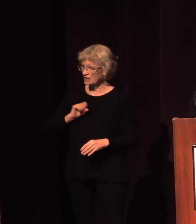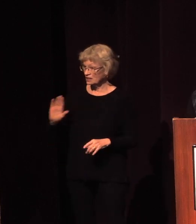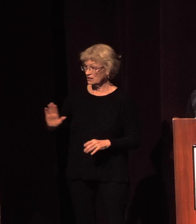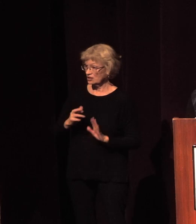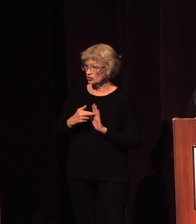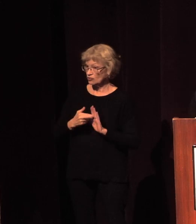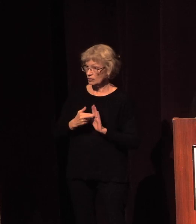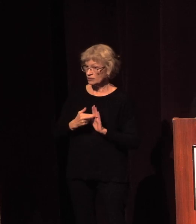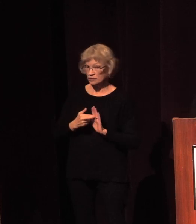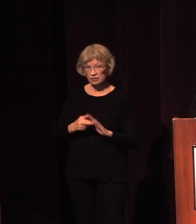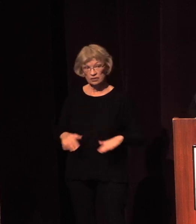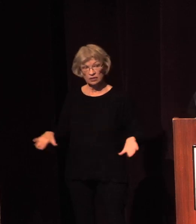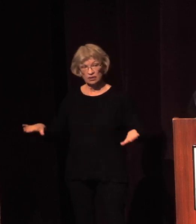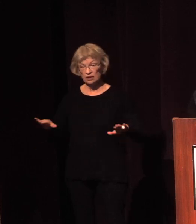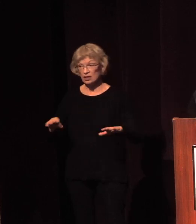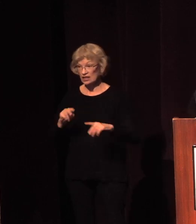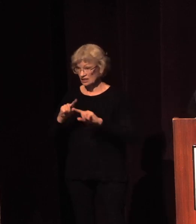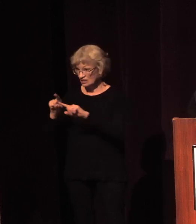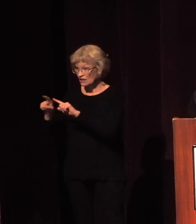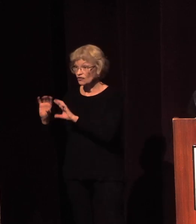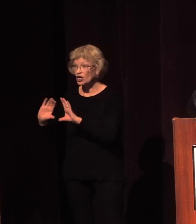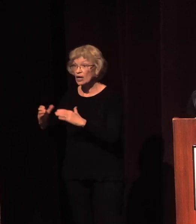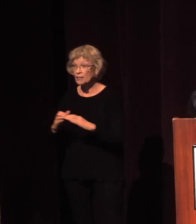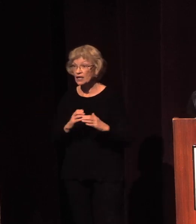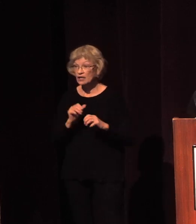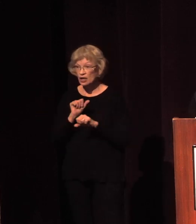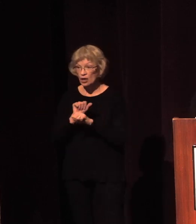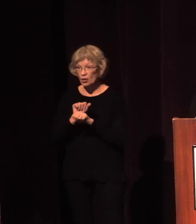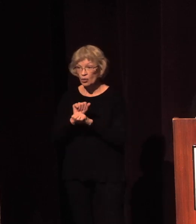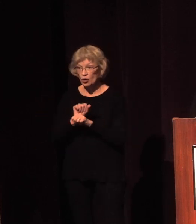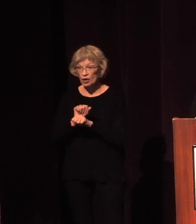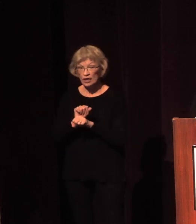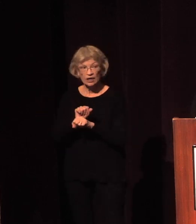This was another major finding of the survey. The Academic Senate and its representatives on campus-wide wide